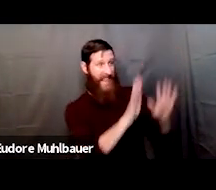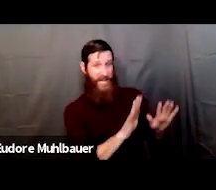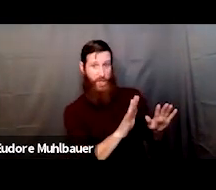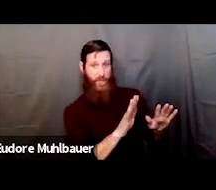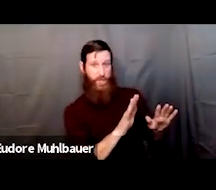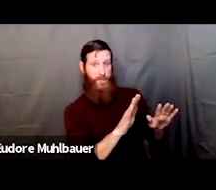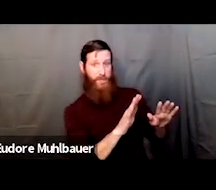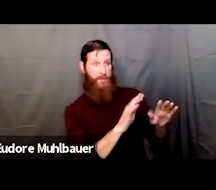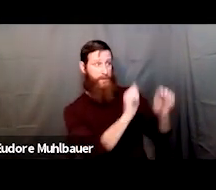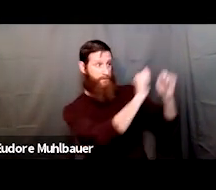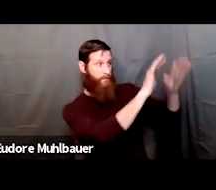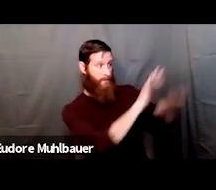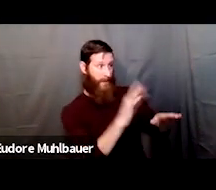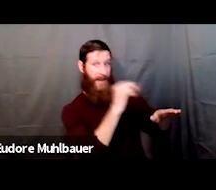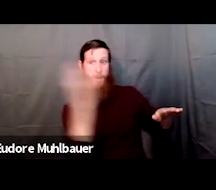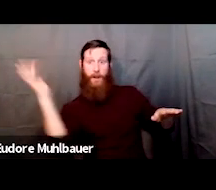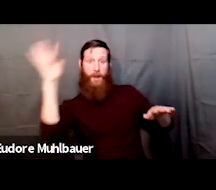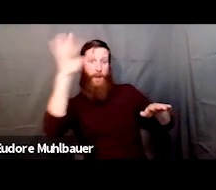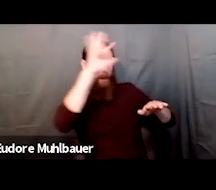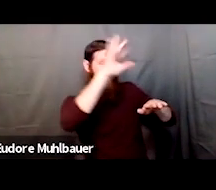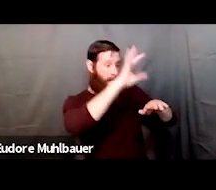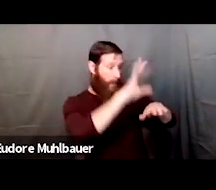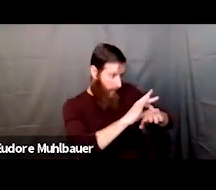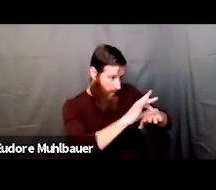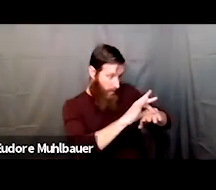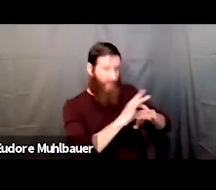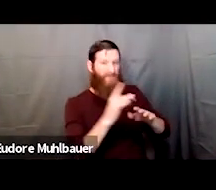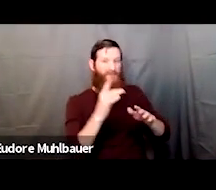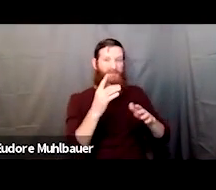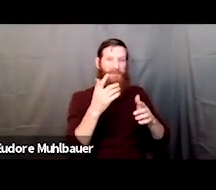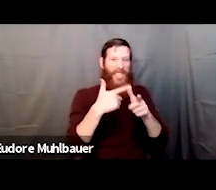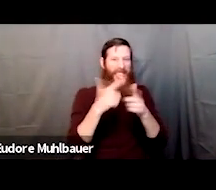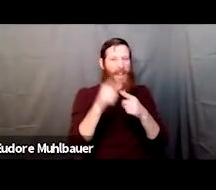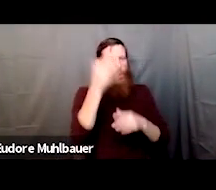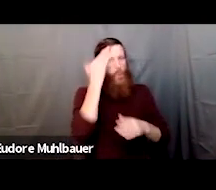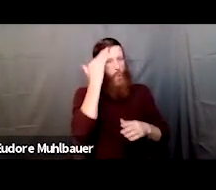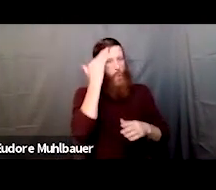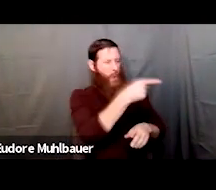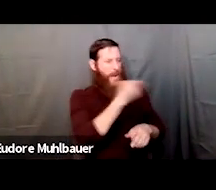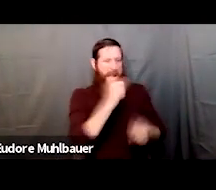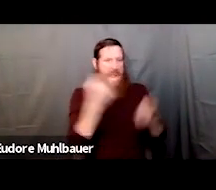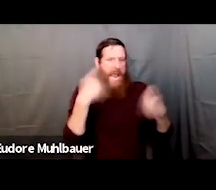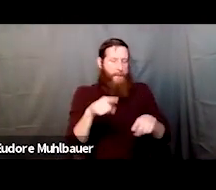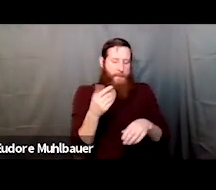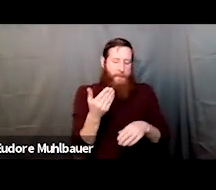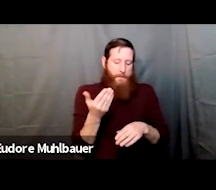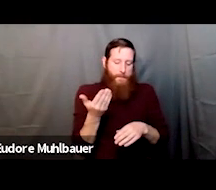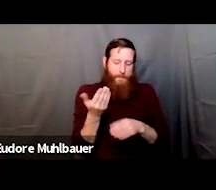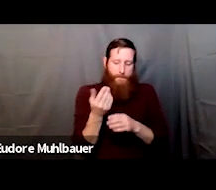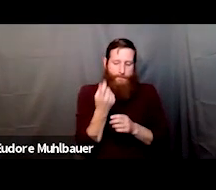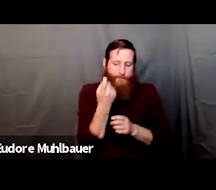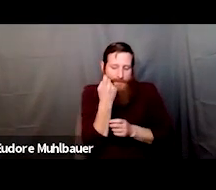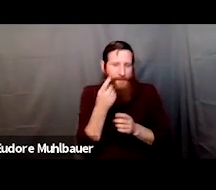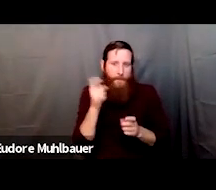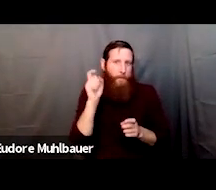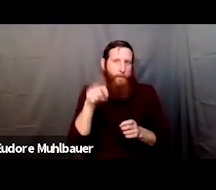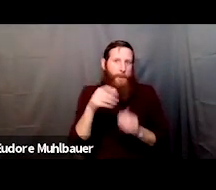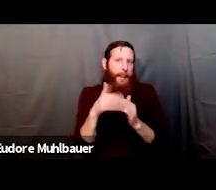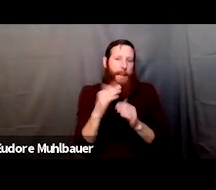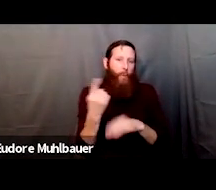You can pretty much say it did not come from the last couple hours it came from a least a day ago